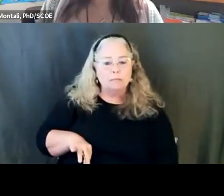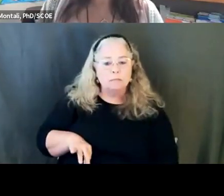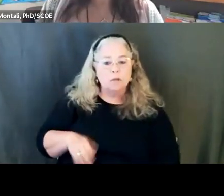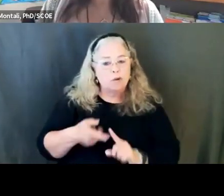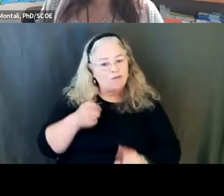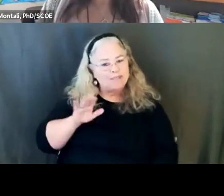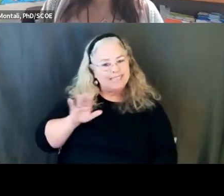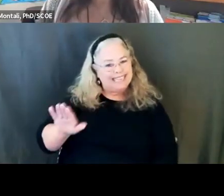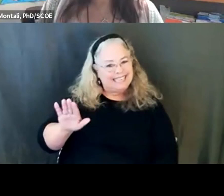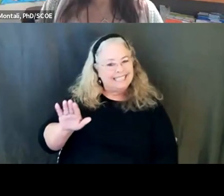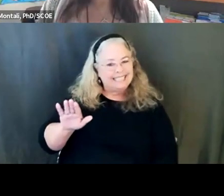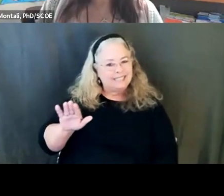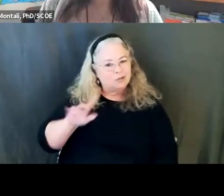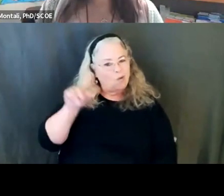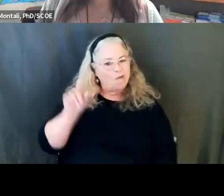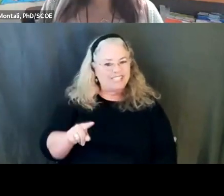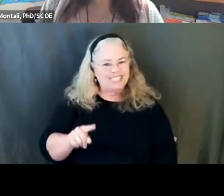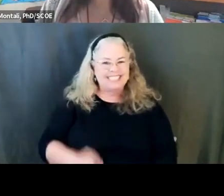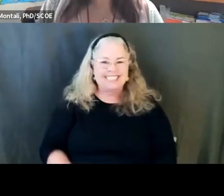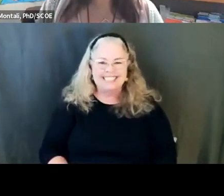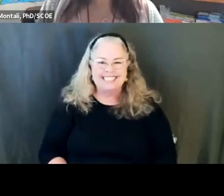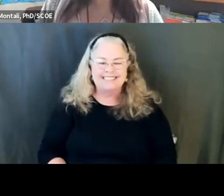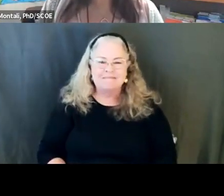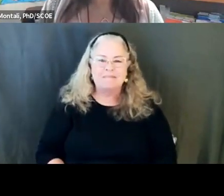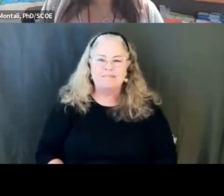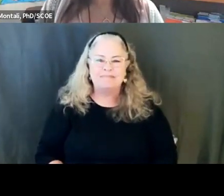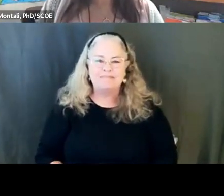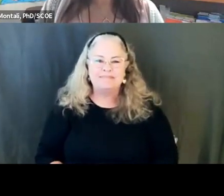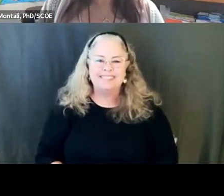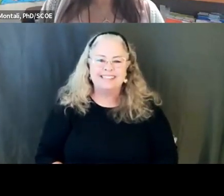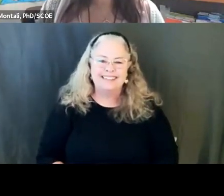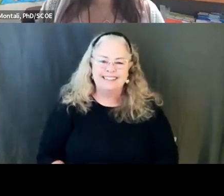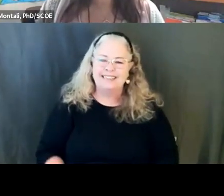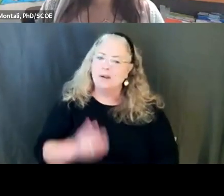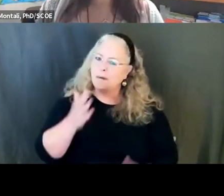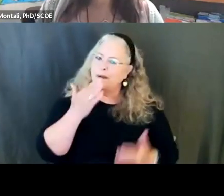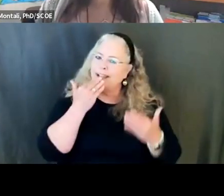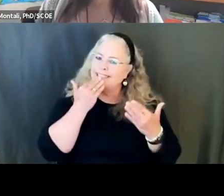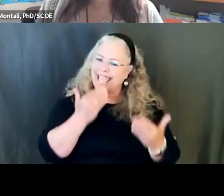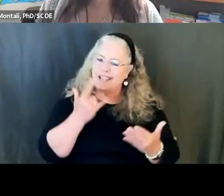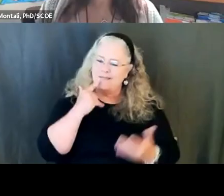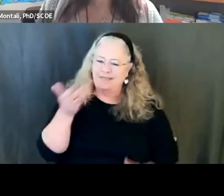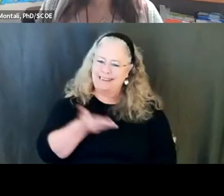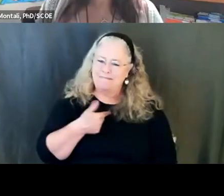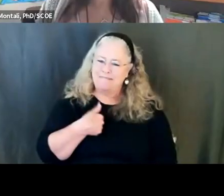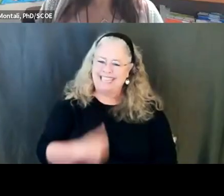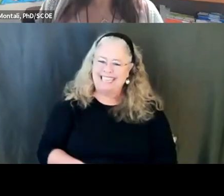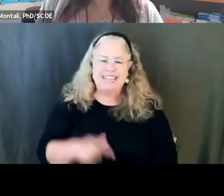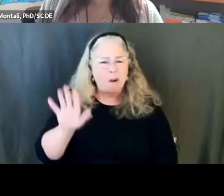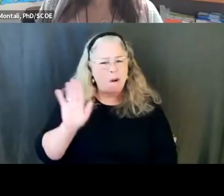from his questions. And thank you for having me. Lillie Moffett: Yeah thank you. And I love how